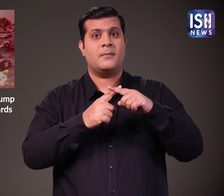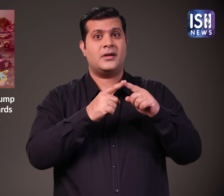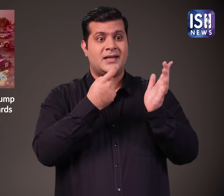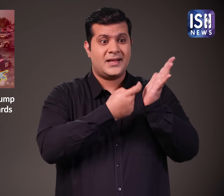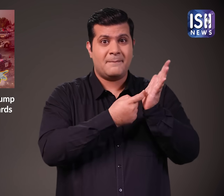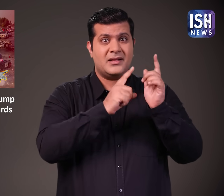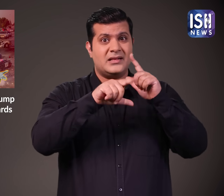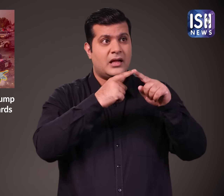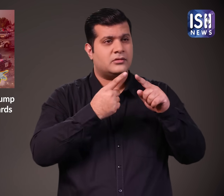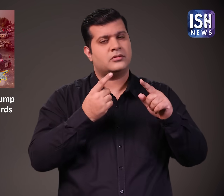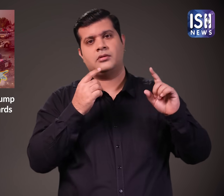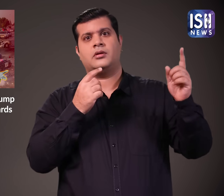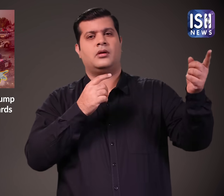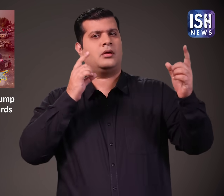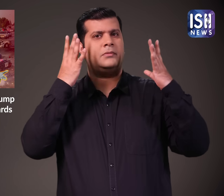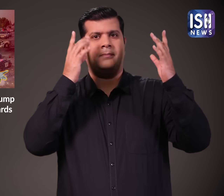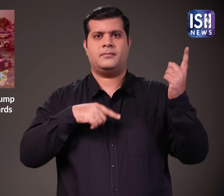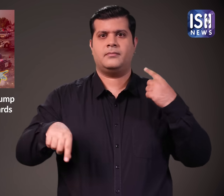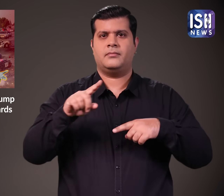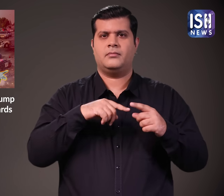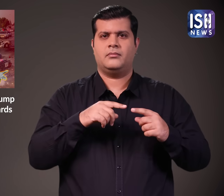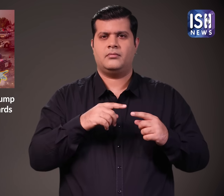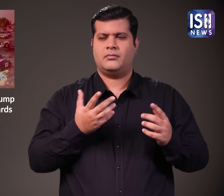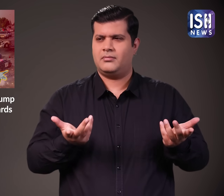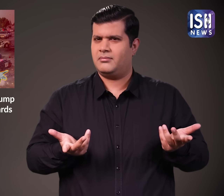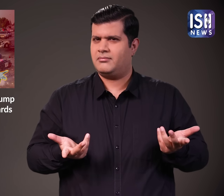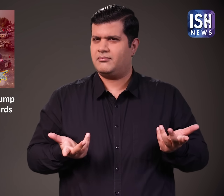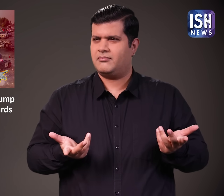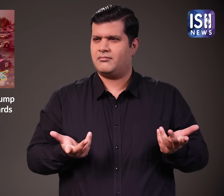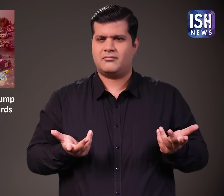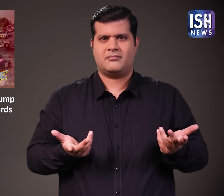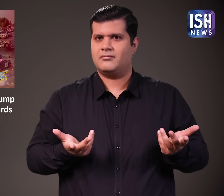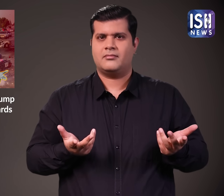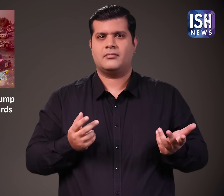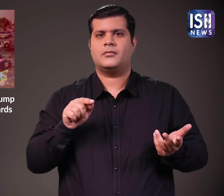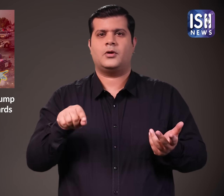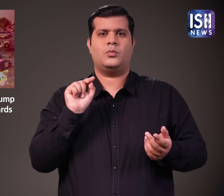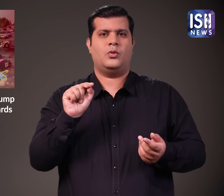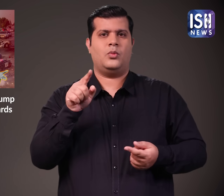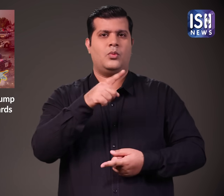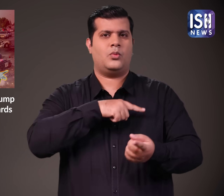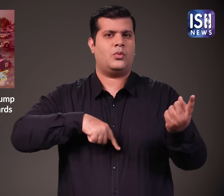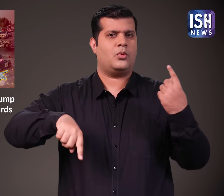also remittance tax is being applied on them. Hence, this is the reason for chaos.